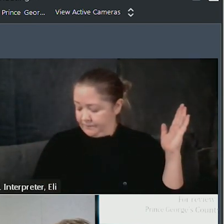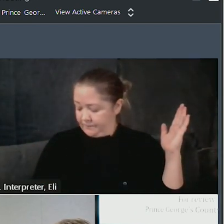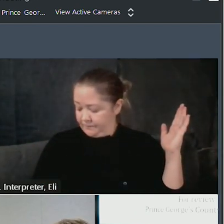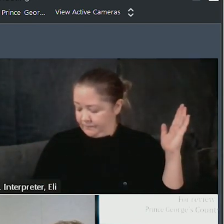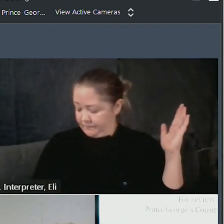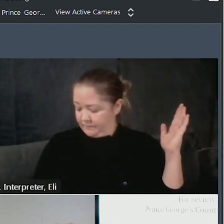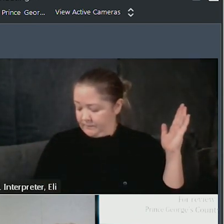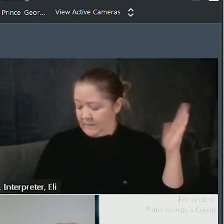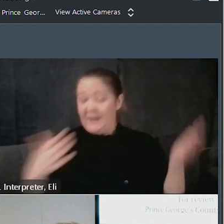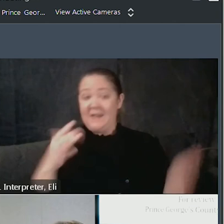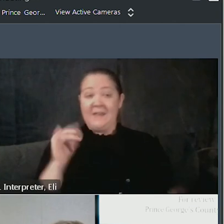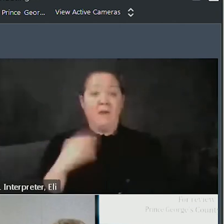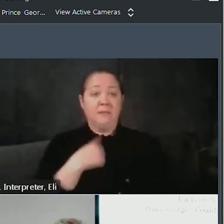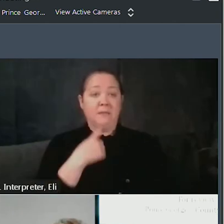So Steve Setser are you on?